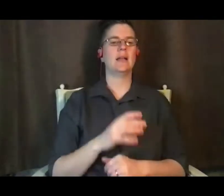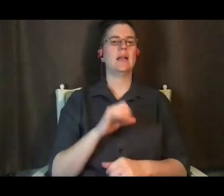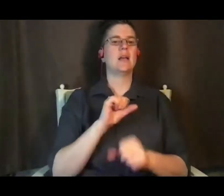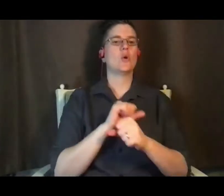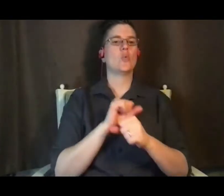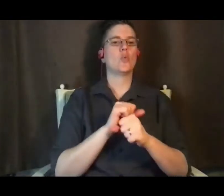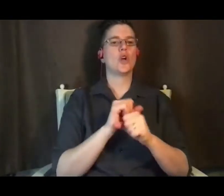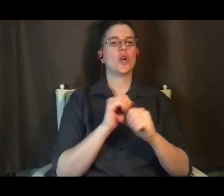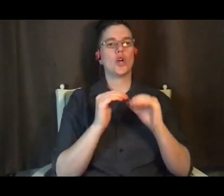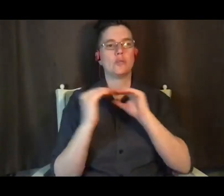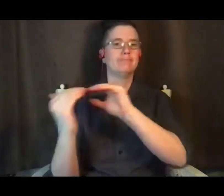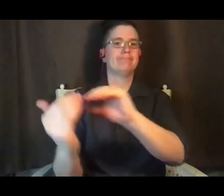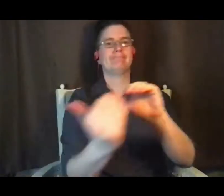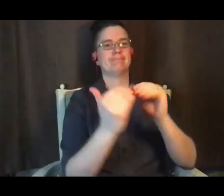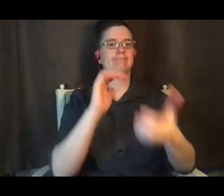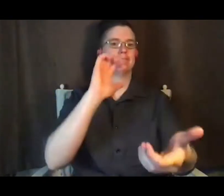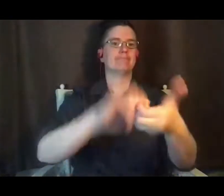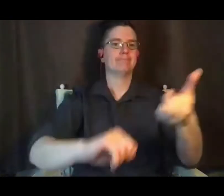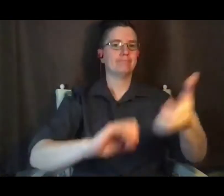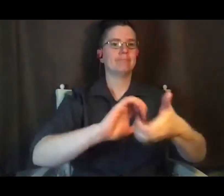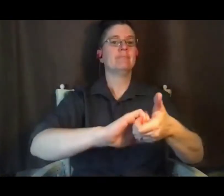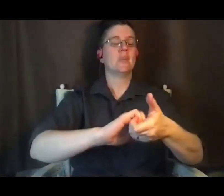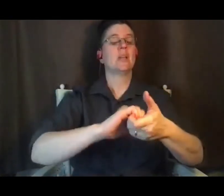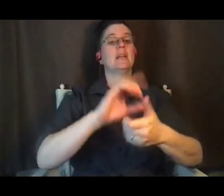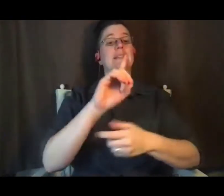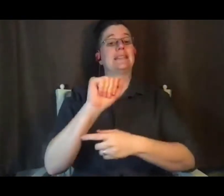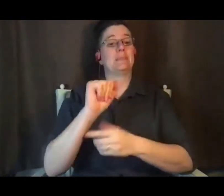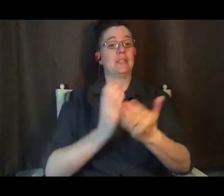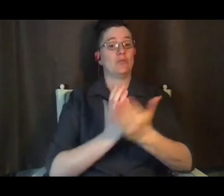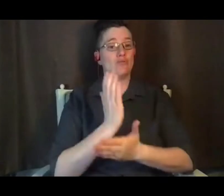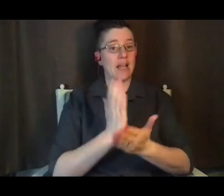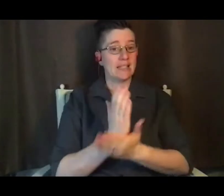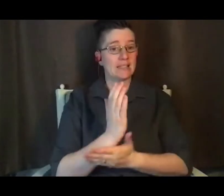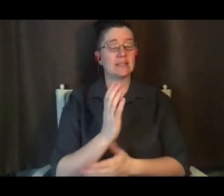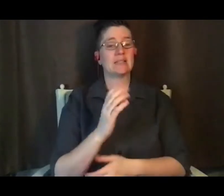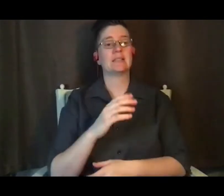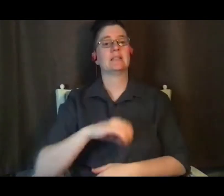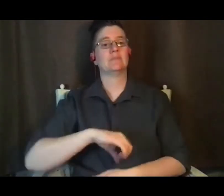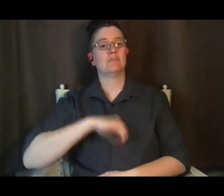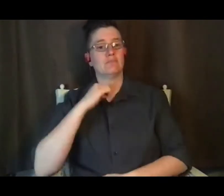and the mad pride movements asserting that disability rights are civil and human rights